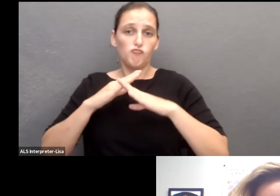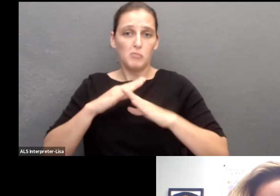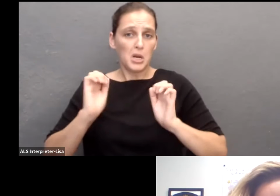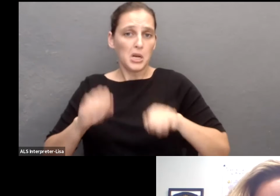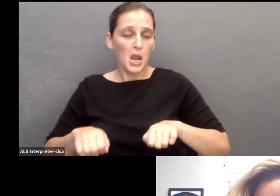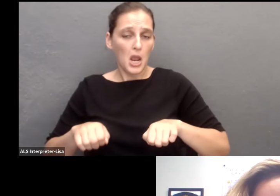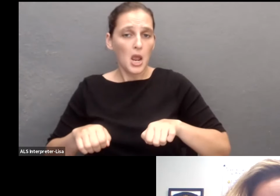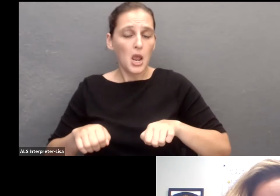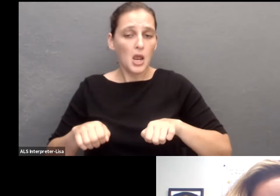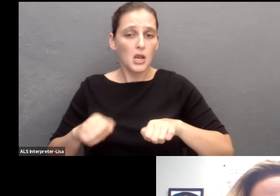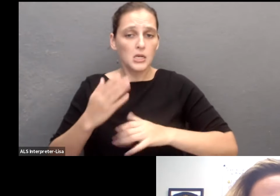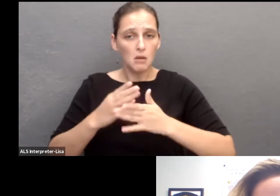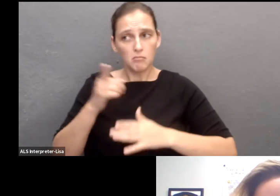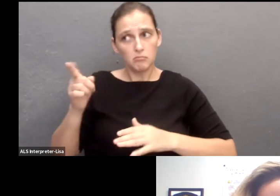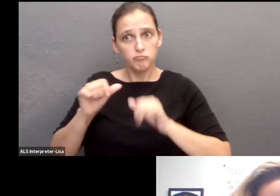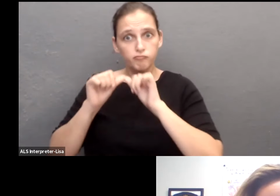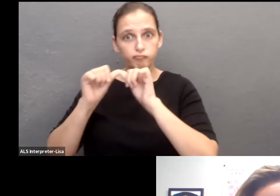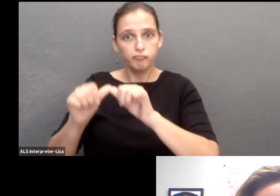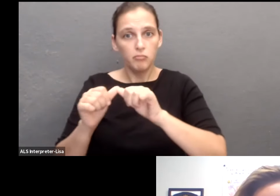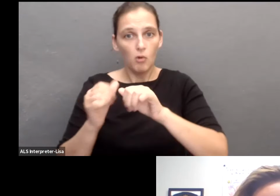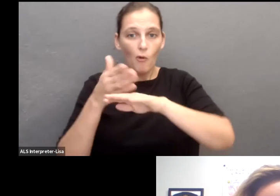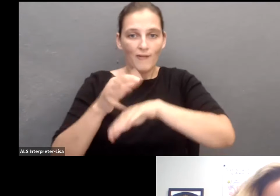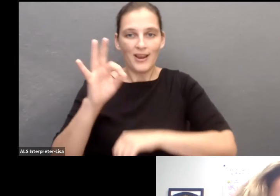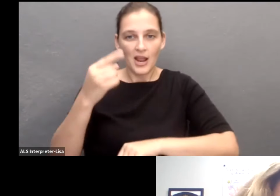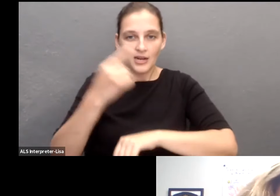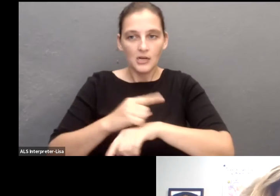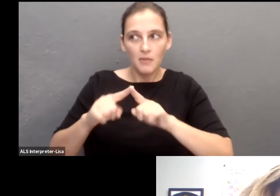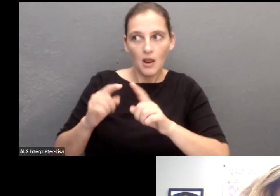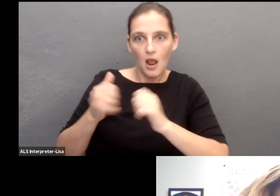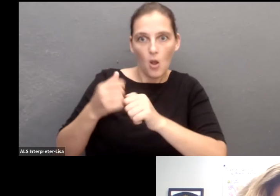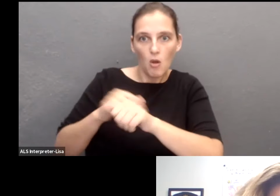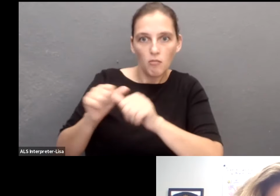have natural immunity pass up we just don't know for how long or how strong that natural